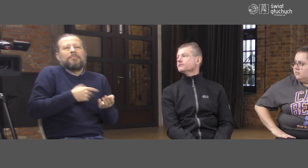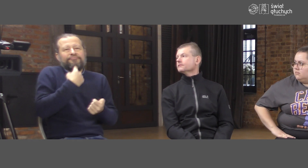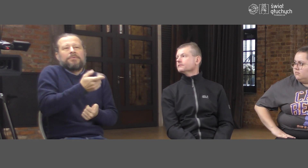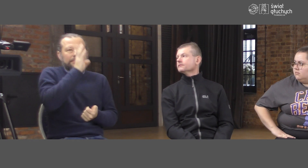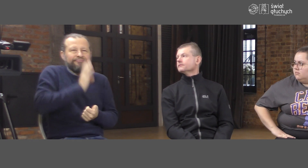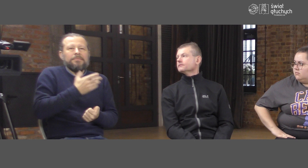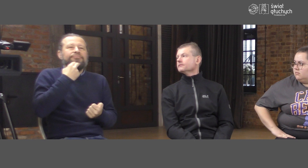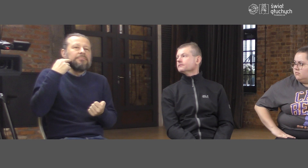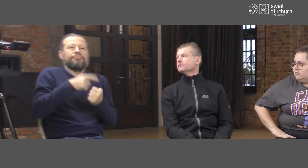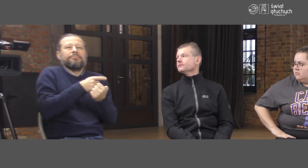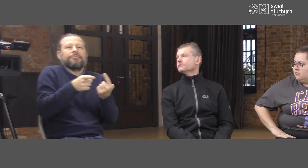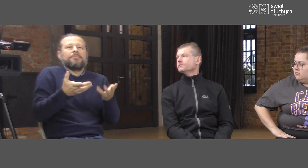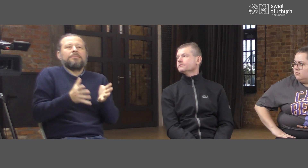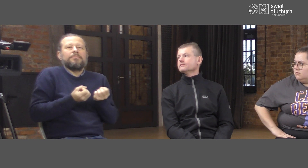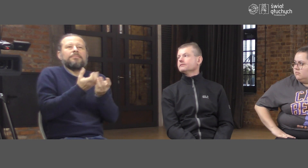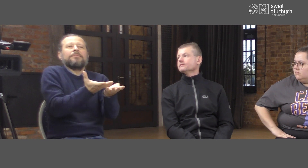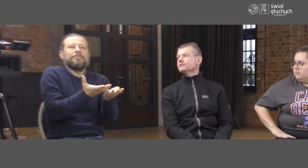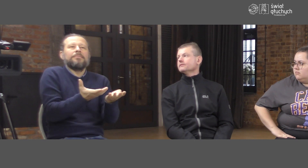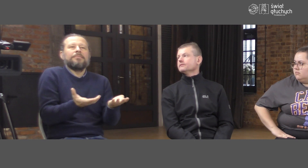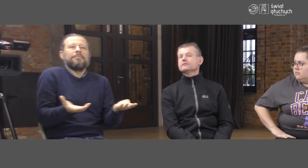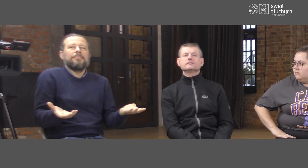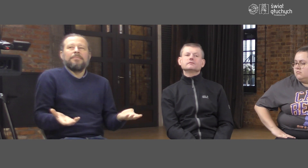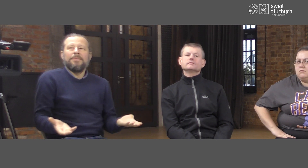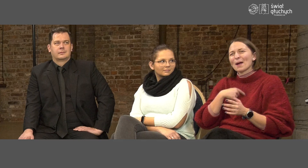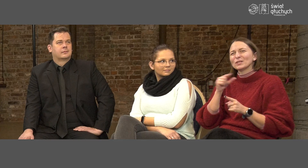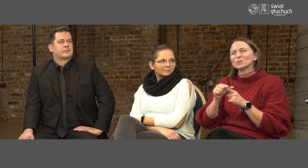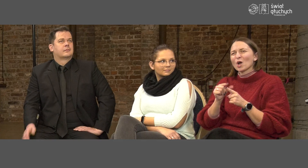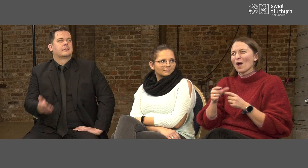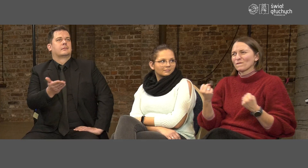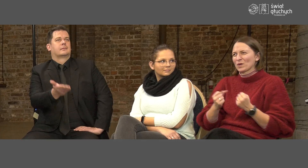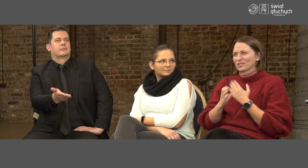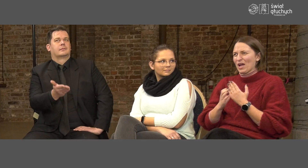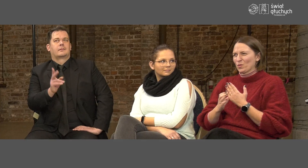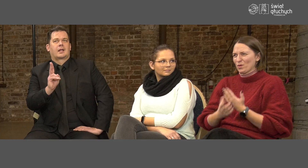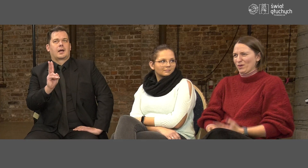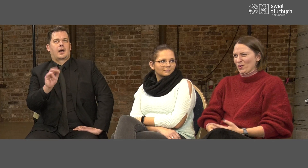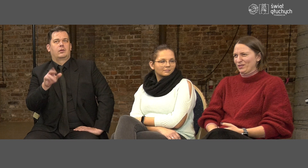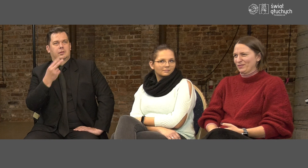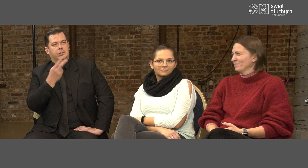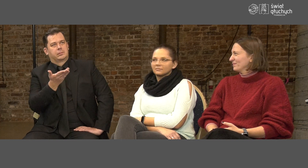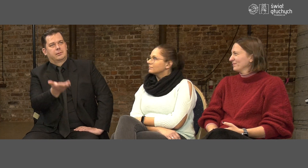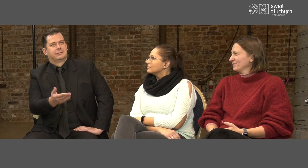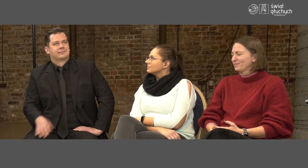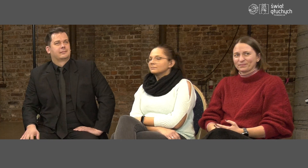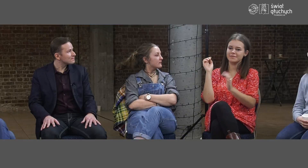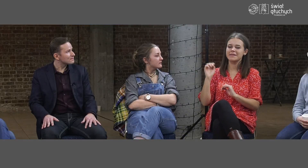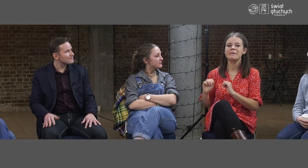Should we just sign hard of hearing, deaf, or hearing impaired? Which one? [Kinga] For me, that terminology is "too much." [Tomasz] Karolina, please.